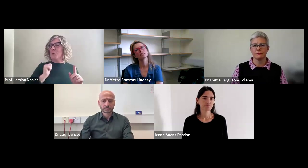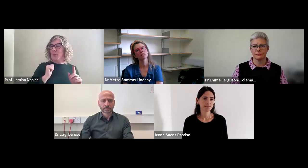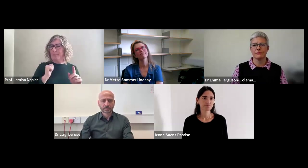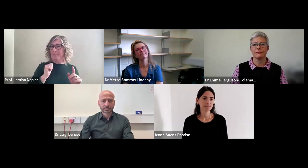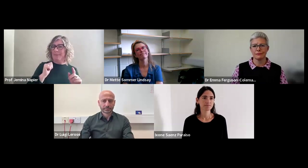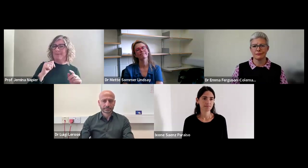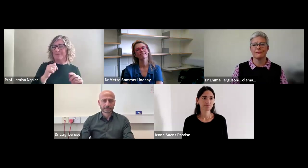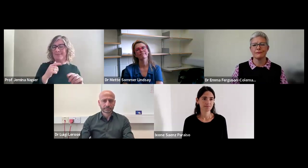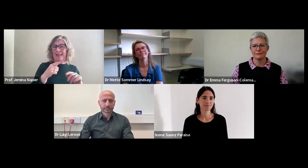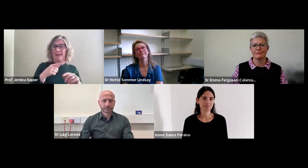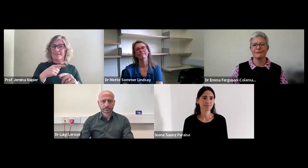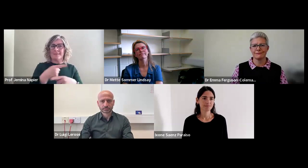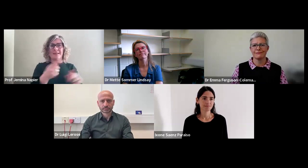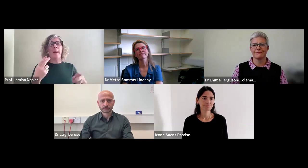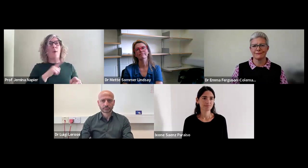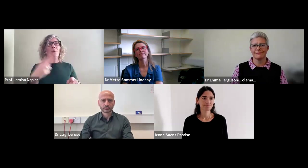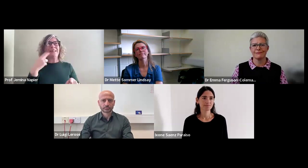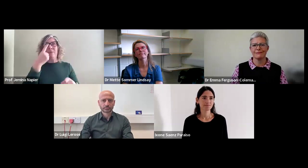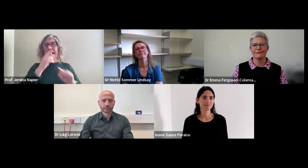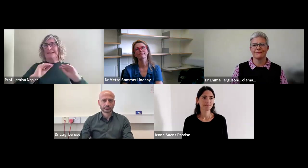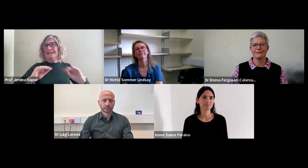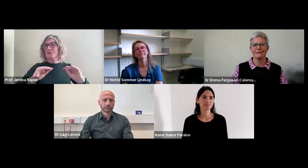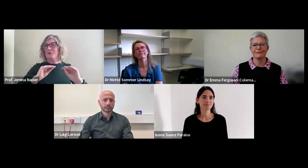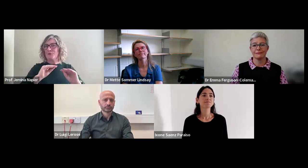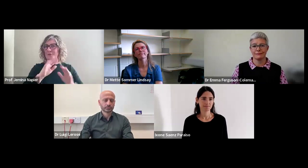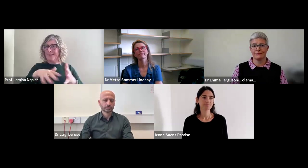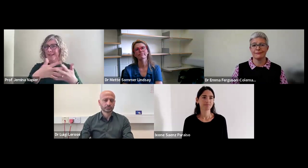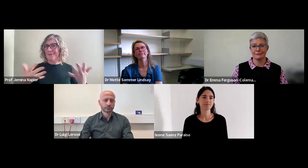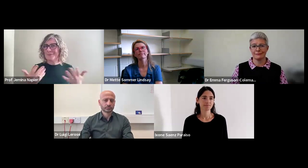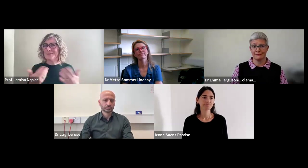so we obviously should never make an assumption that just because you're deaf you're able to